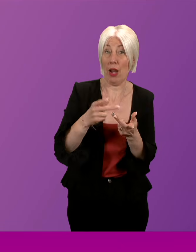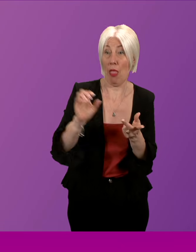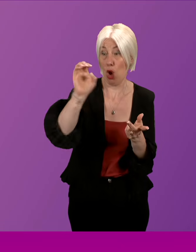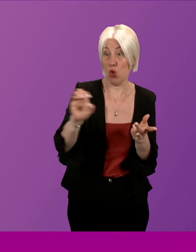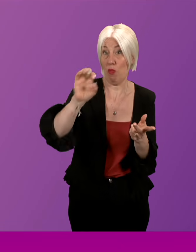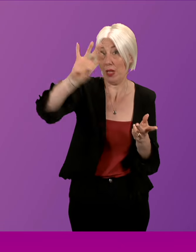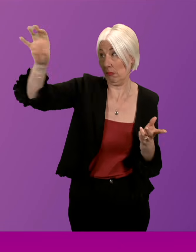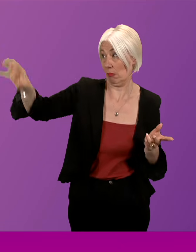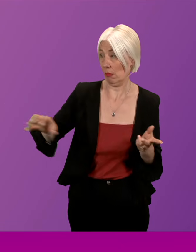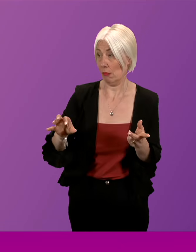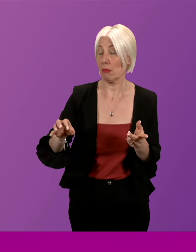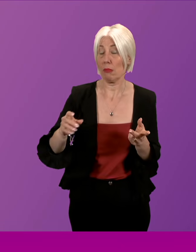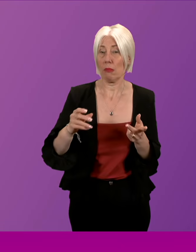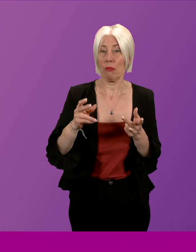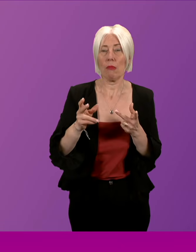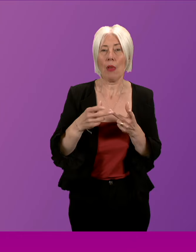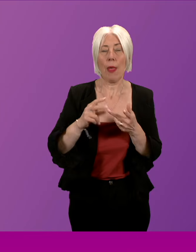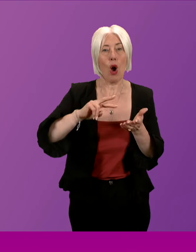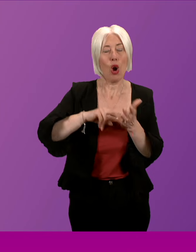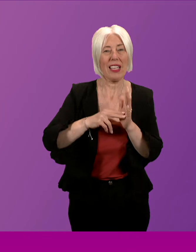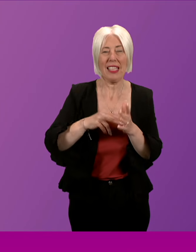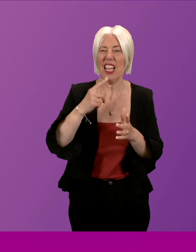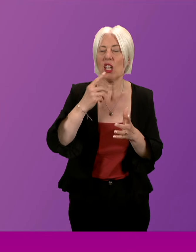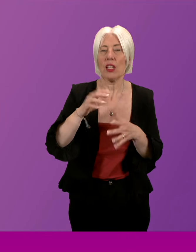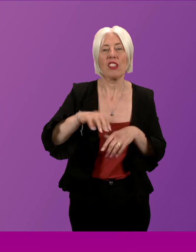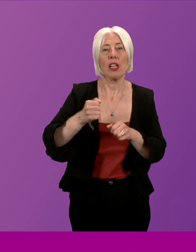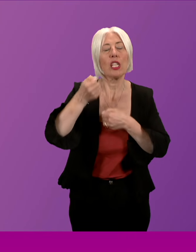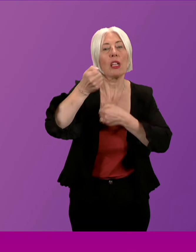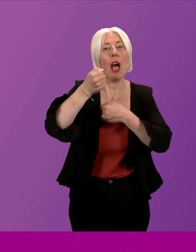and many leading organisations have launched the “VAT’s the problem” campaign, calling for a cut